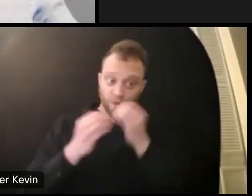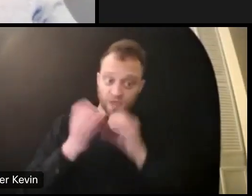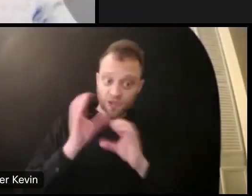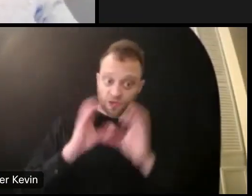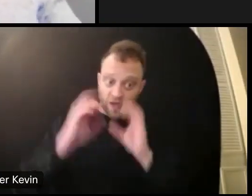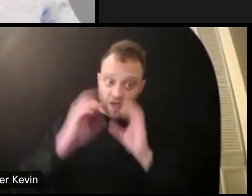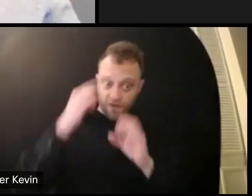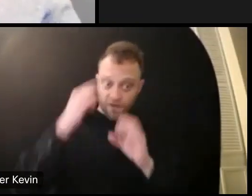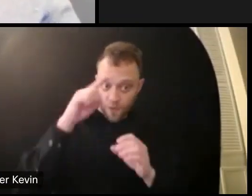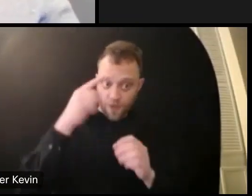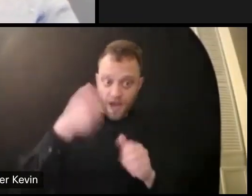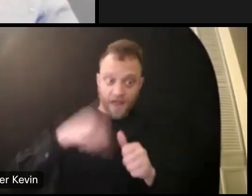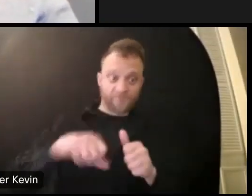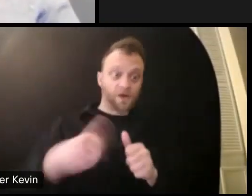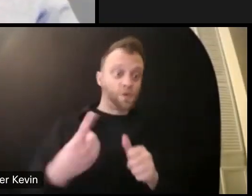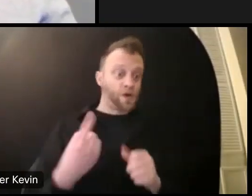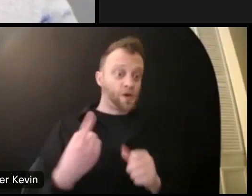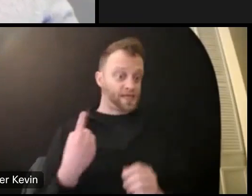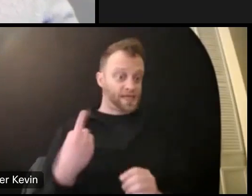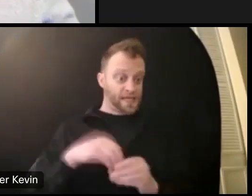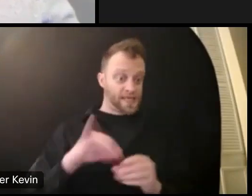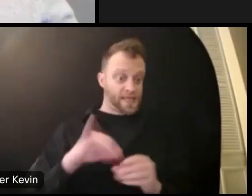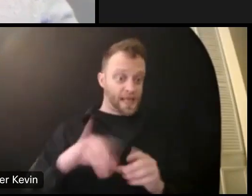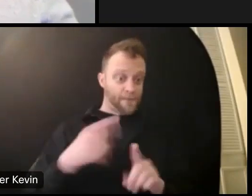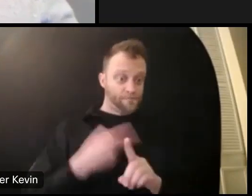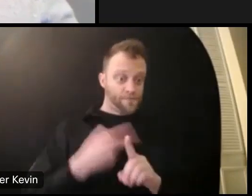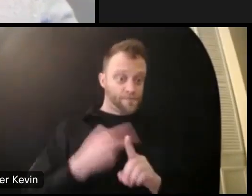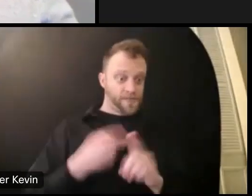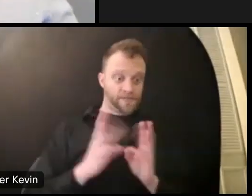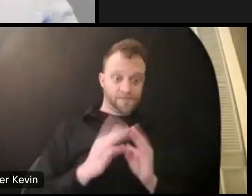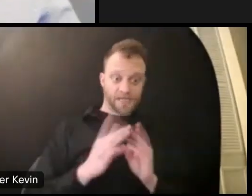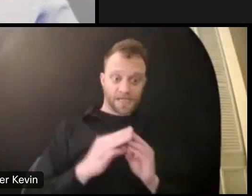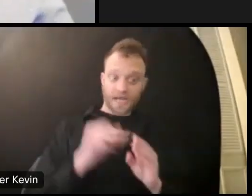the Commission bringing enough food for everyone not just something for the Commissioners that's